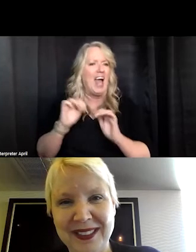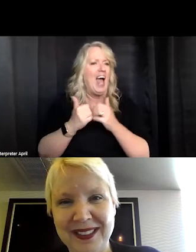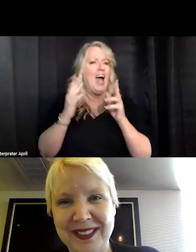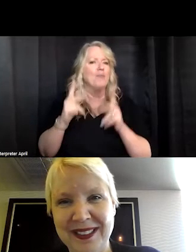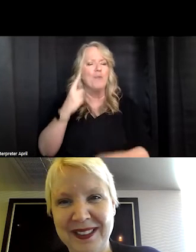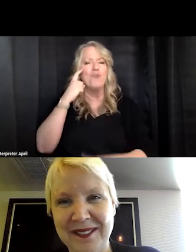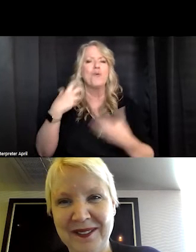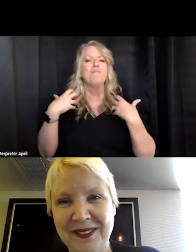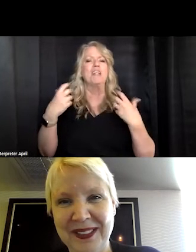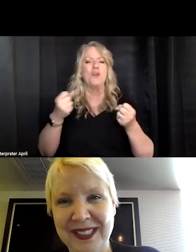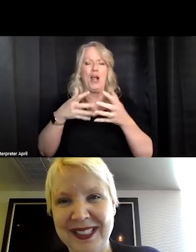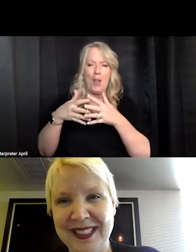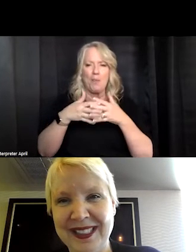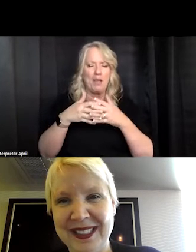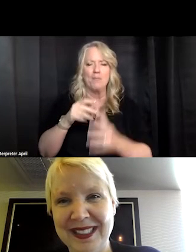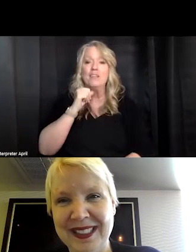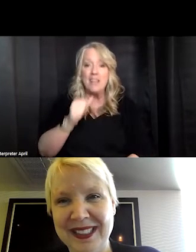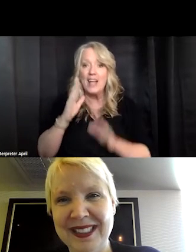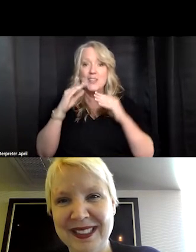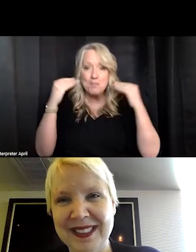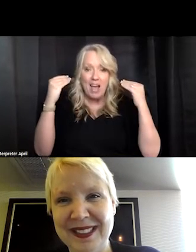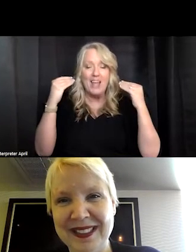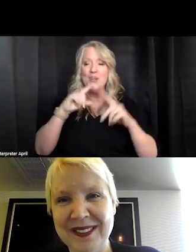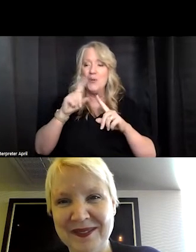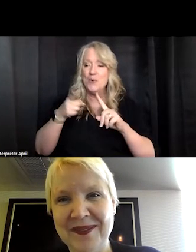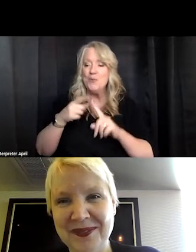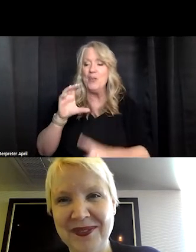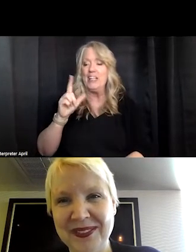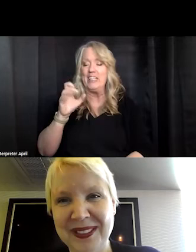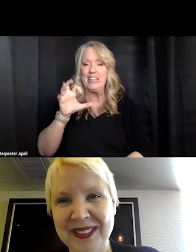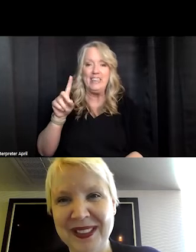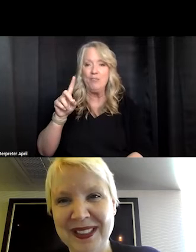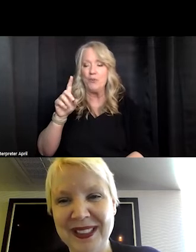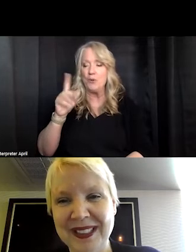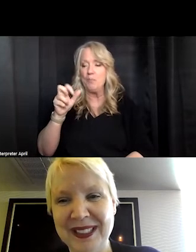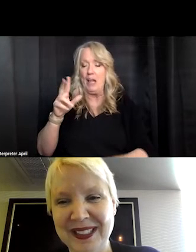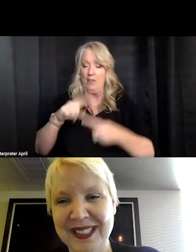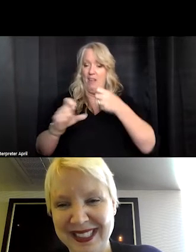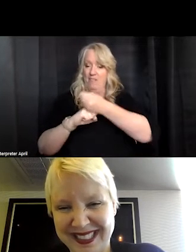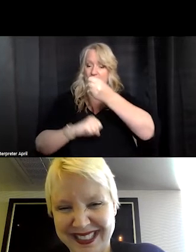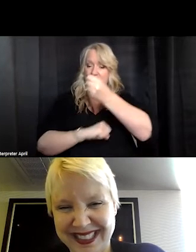, MY PLEASURE TO BE HERE TODAY. I HAVE TO SMILE, HOW CAN SOME BODY FROM MENTAL HEALTH AMERICA